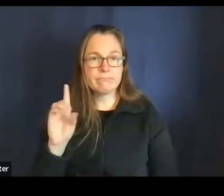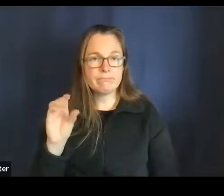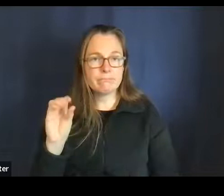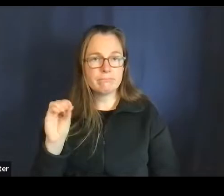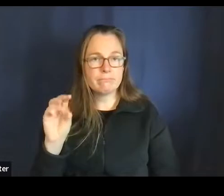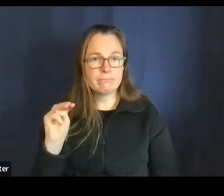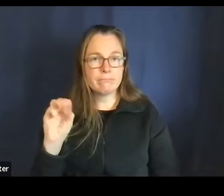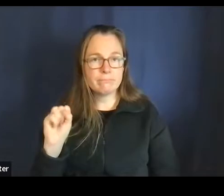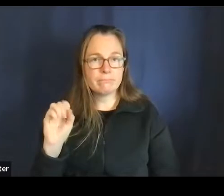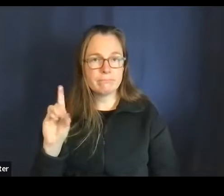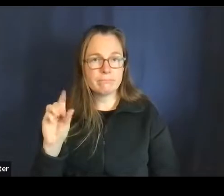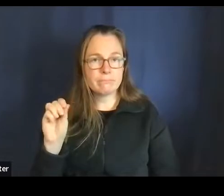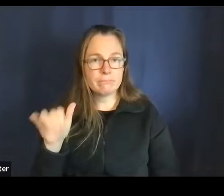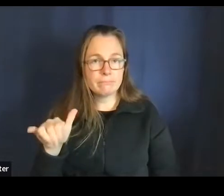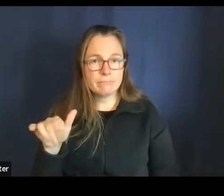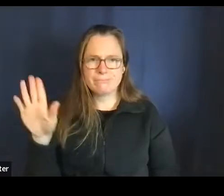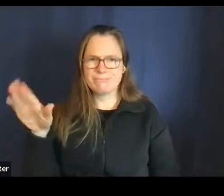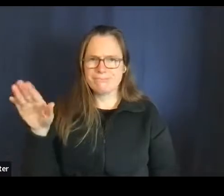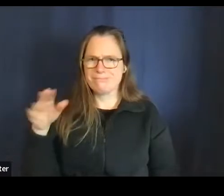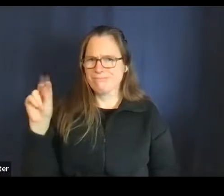I'm sorry. That'll have to be submitted in writing.